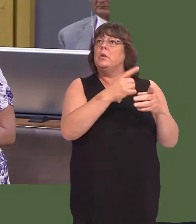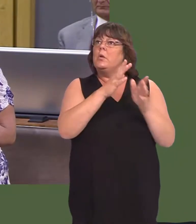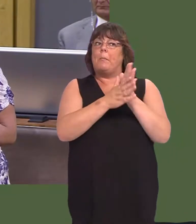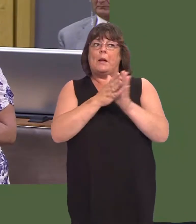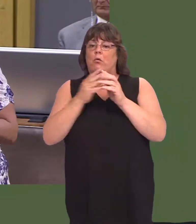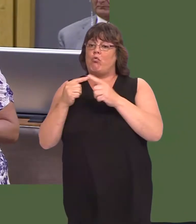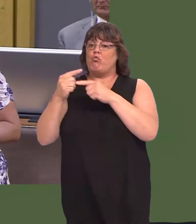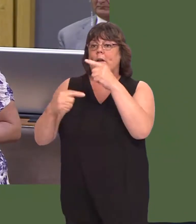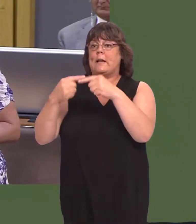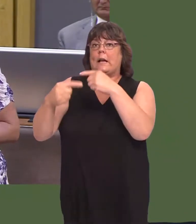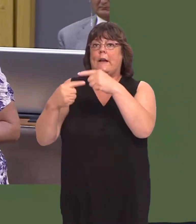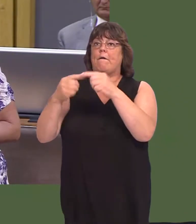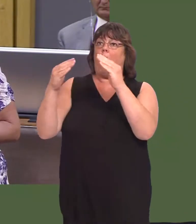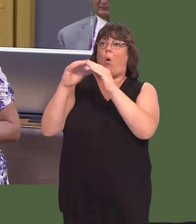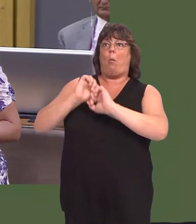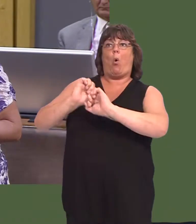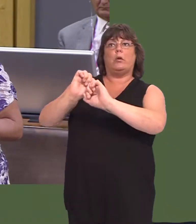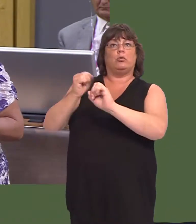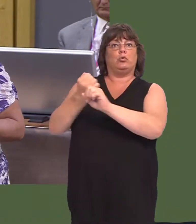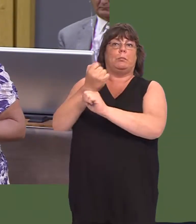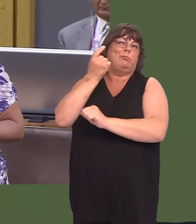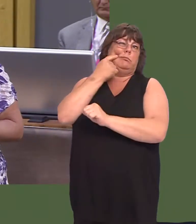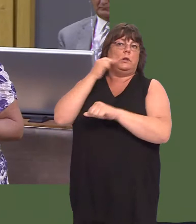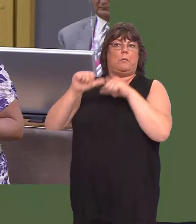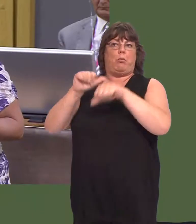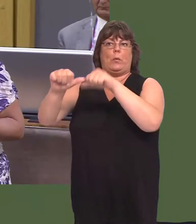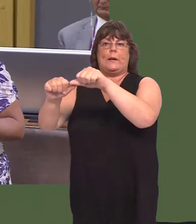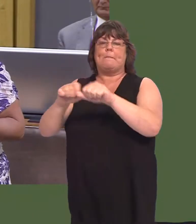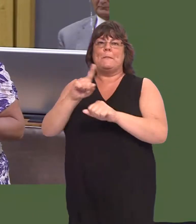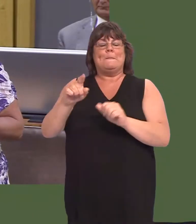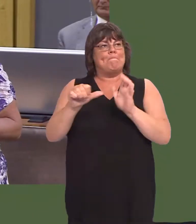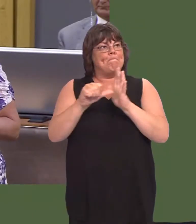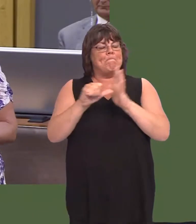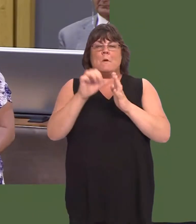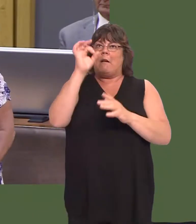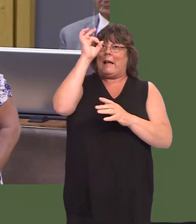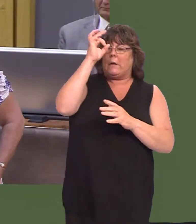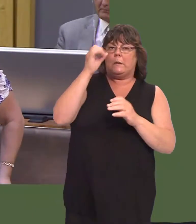possible for homeowners to recycle. Unfortunately, local authorities appear to do the opposite.